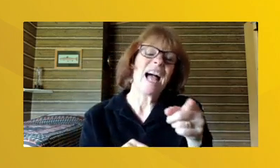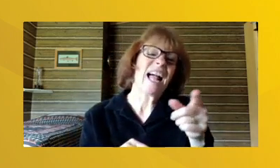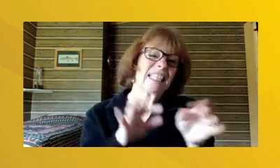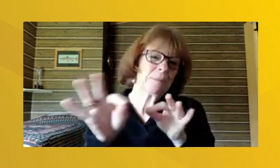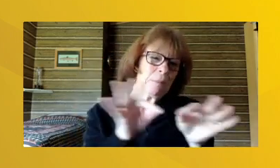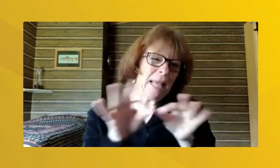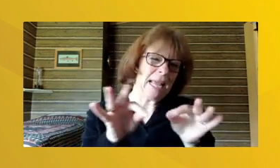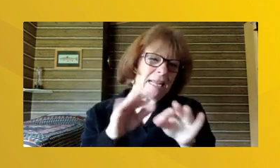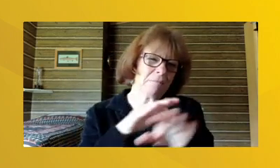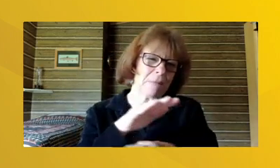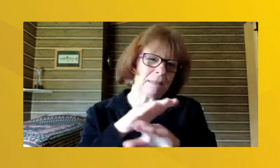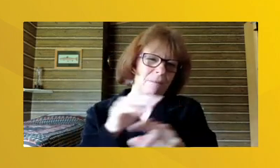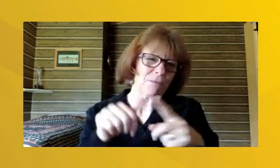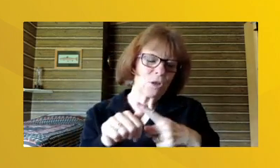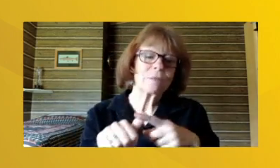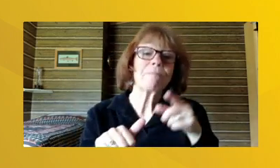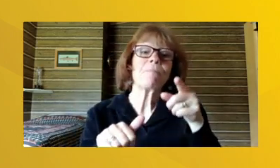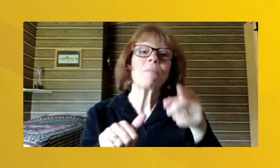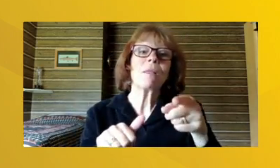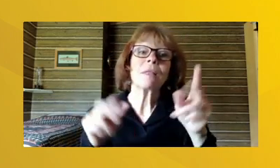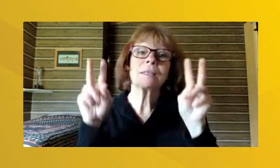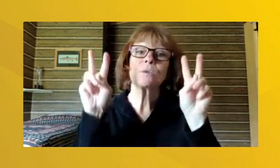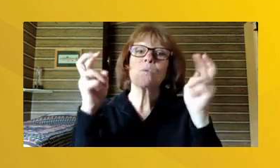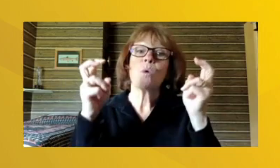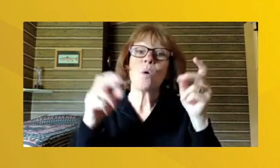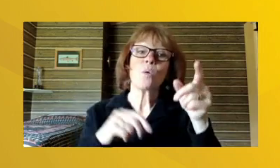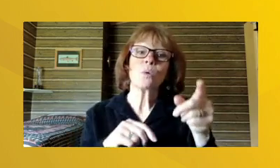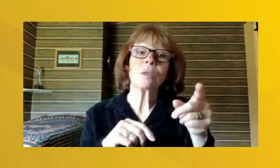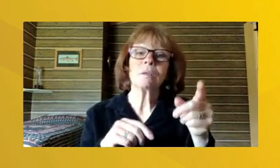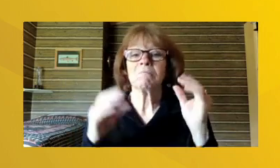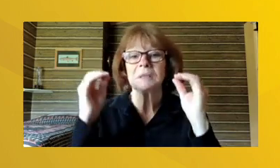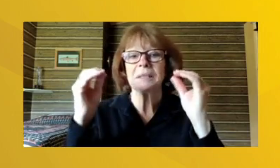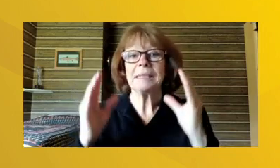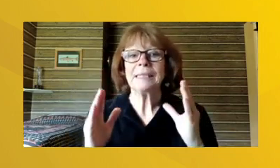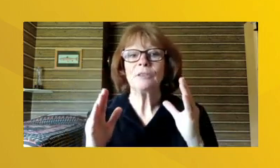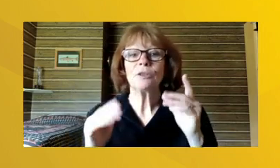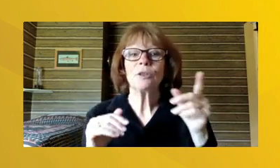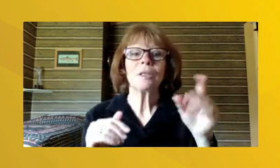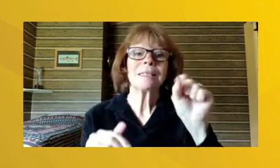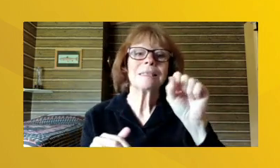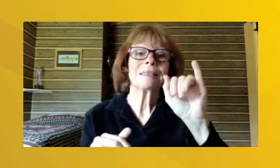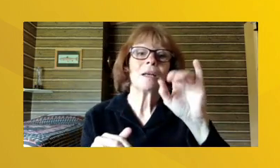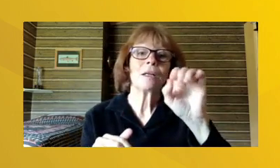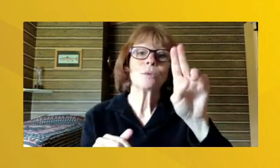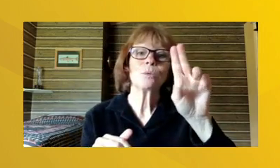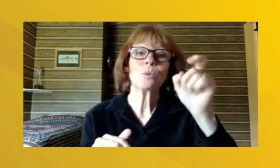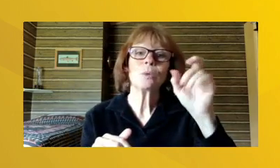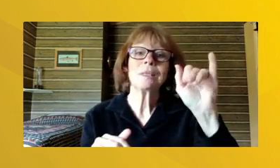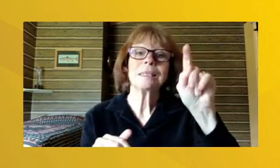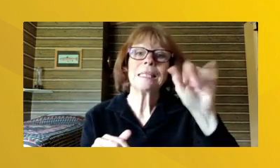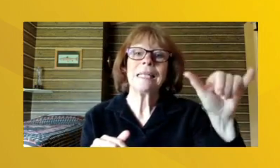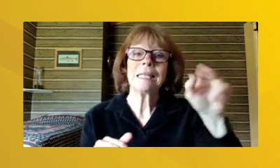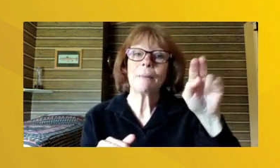So the first quote that we have is from a teacher in Sioux City, Nebraska, who said that, "The kids weren't just sitting staring at a screen.